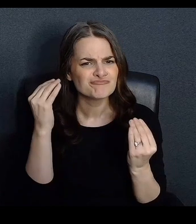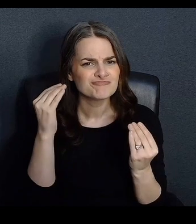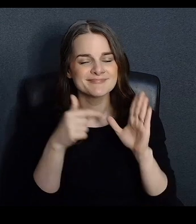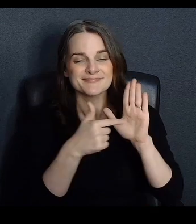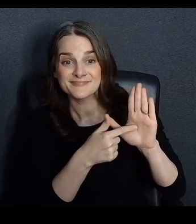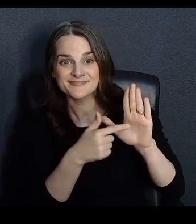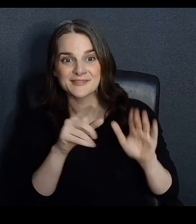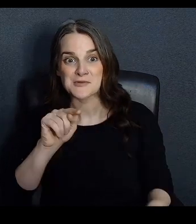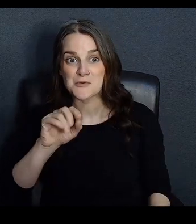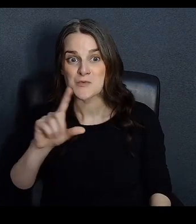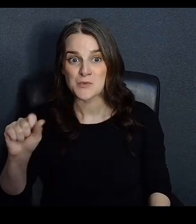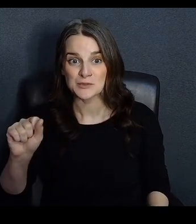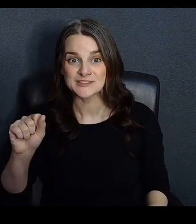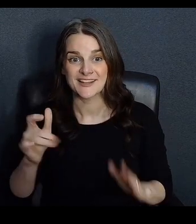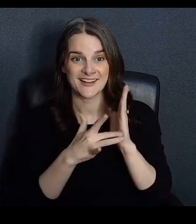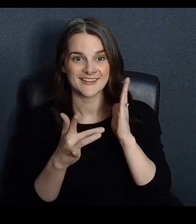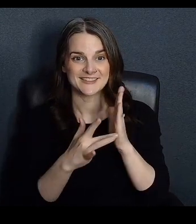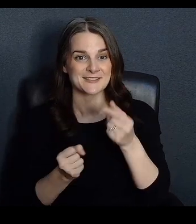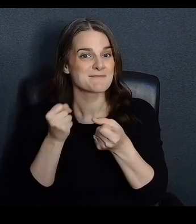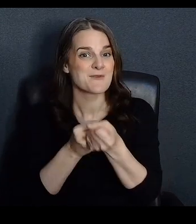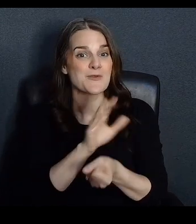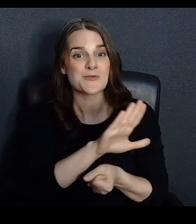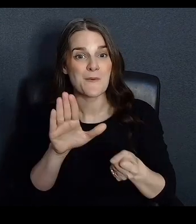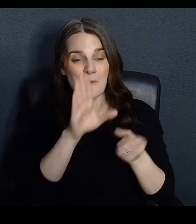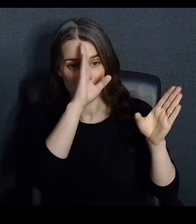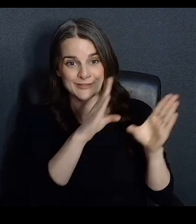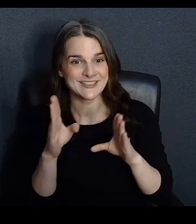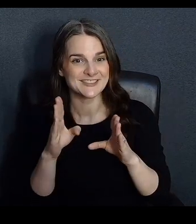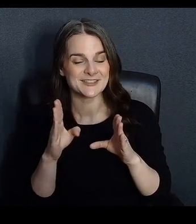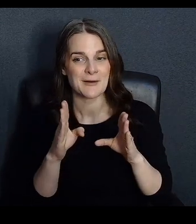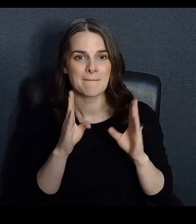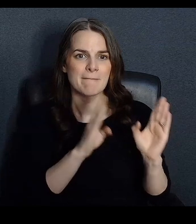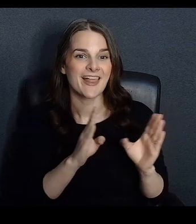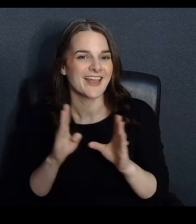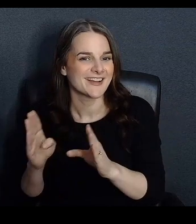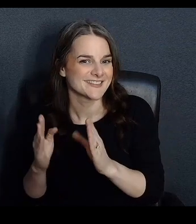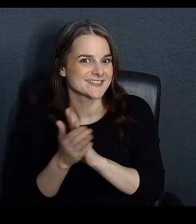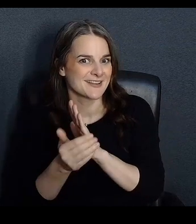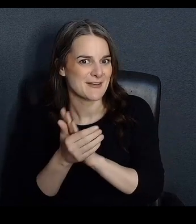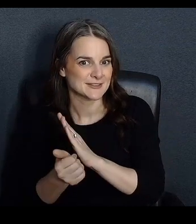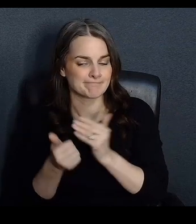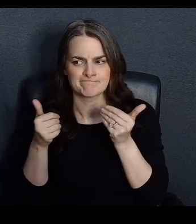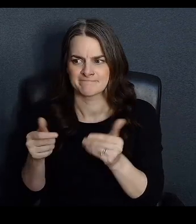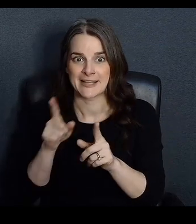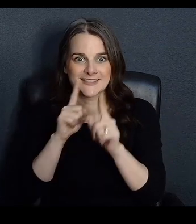that support your organizational and planning skills? Feel free to put examples in the chat.